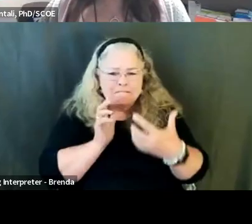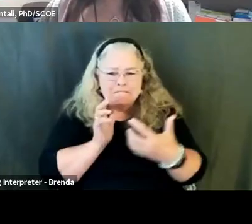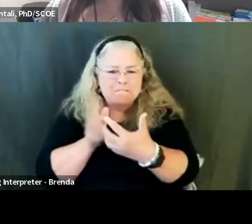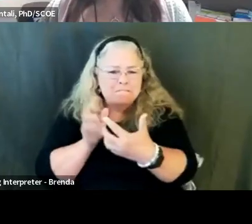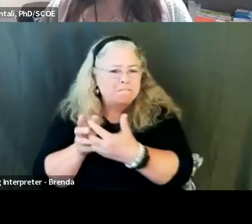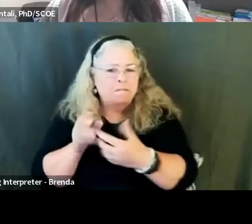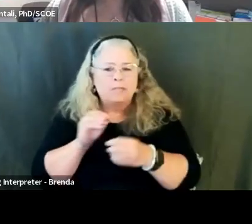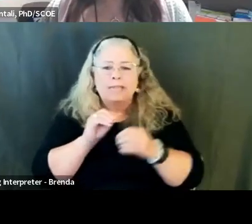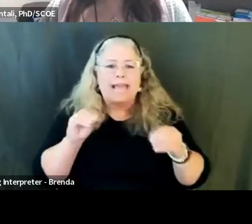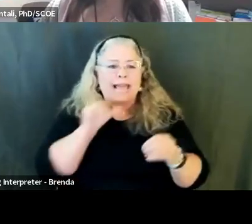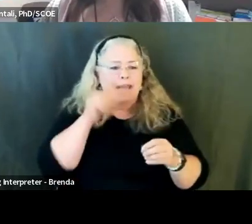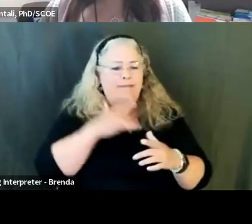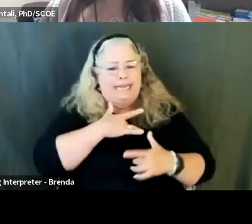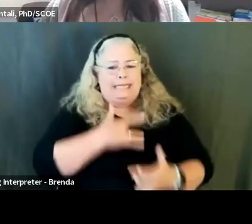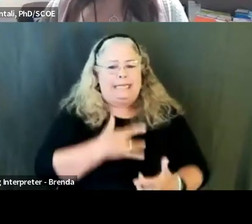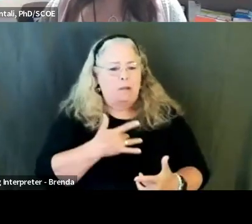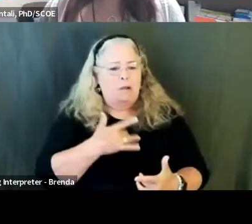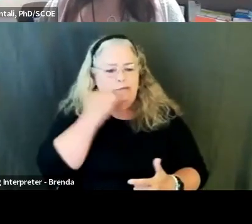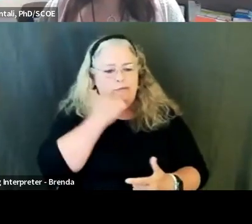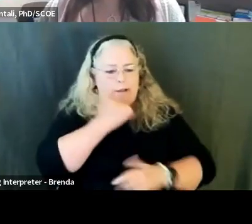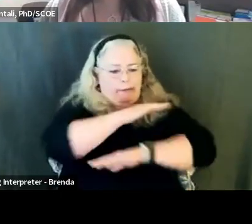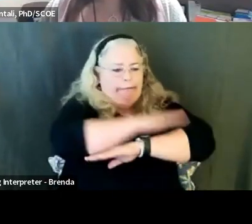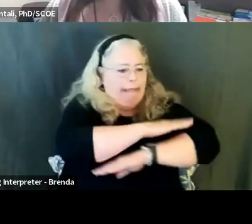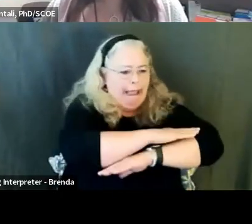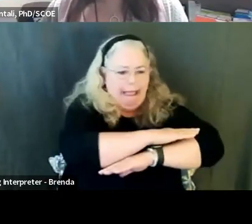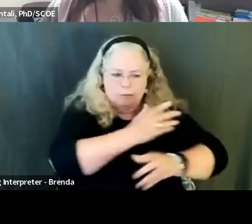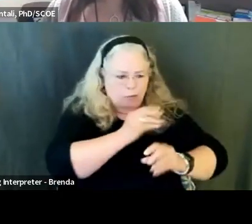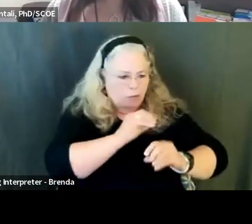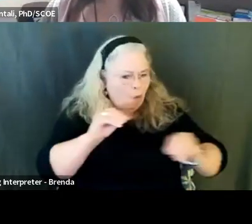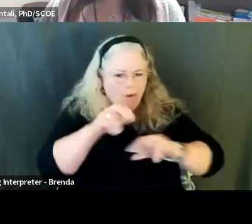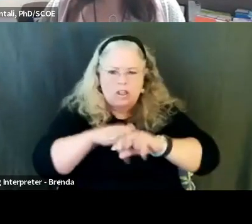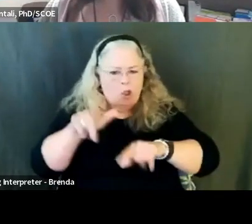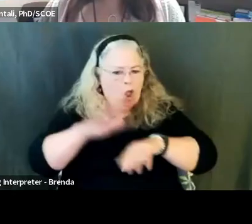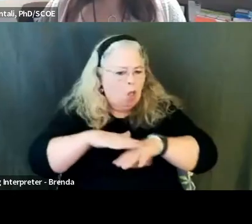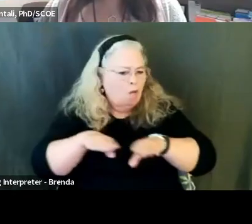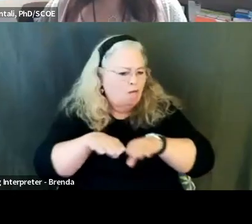typical desk right? And not having chairs. They're on the floor. They're in different areas. They're